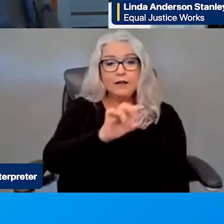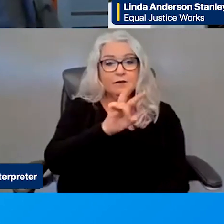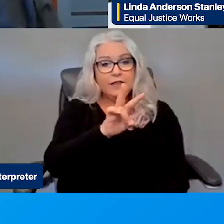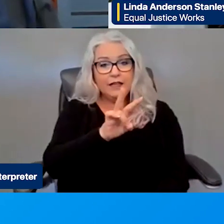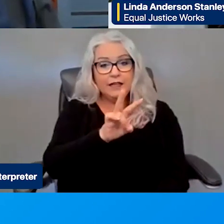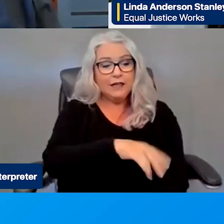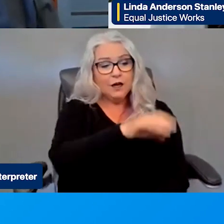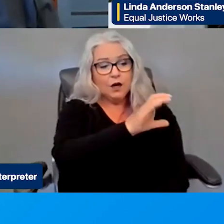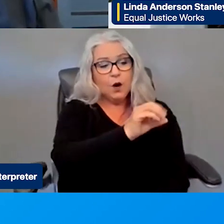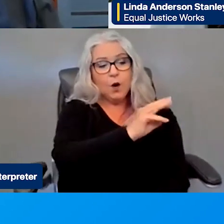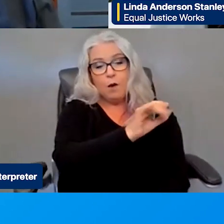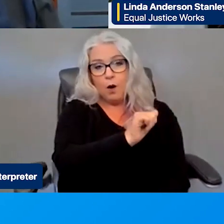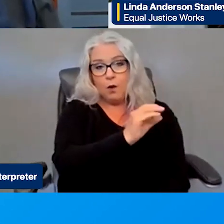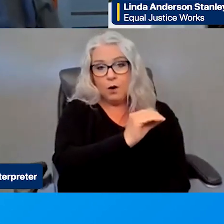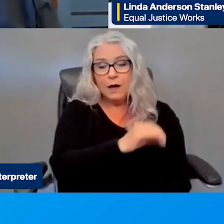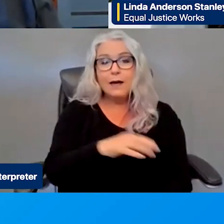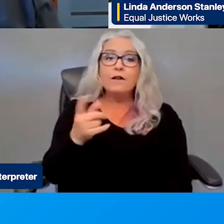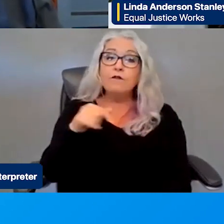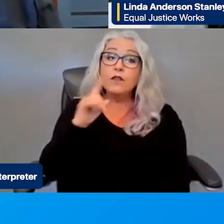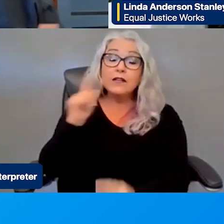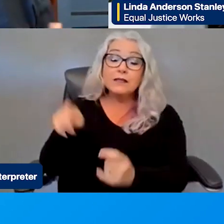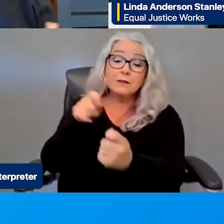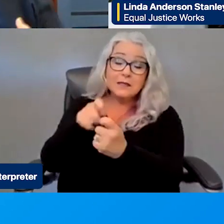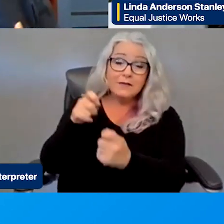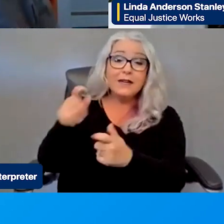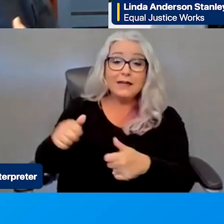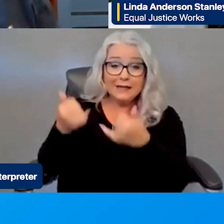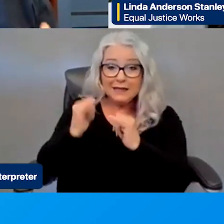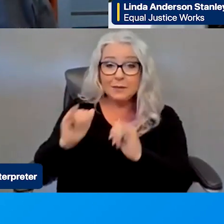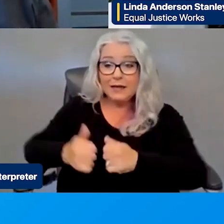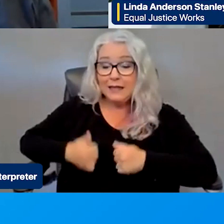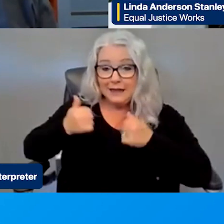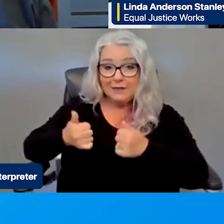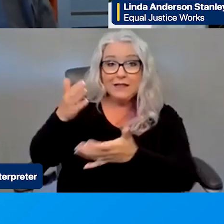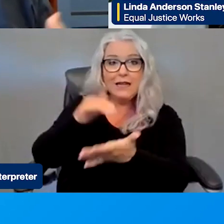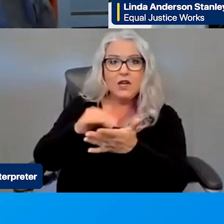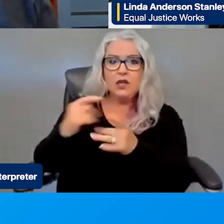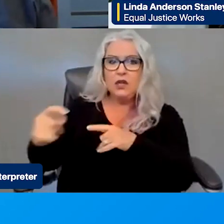the deaf coordinator for this Harlem Independent Living Center and started to get all the scared calls from folks.